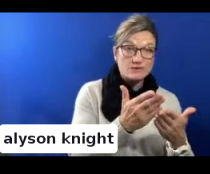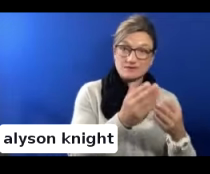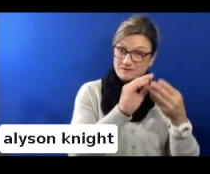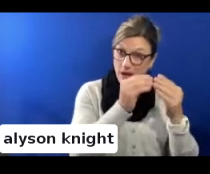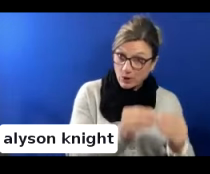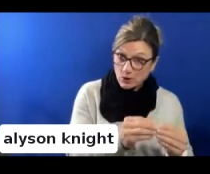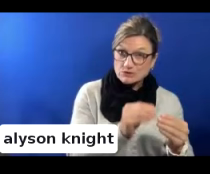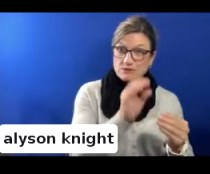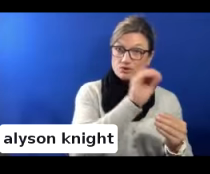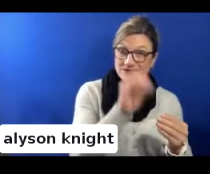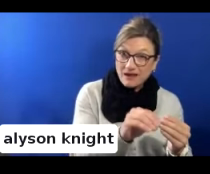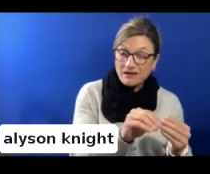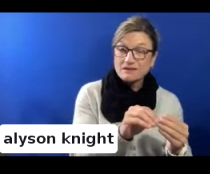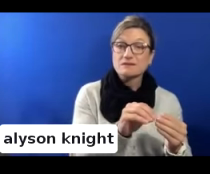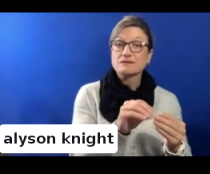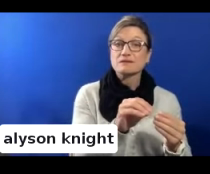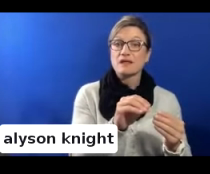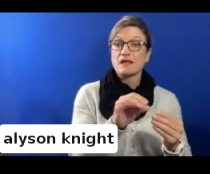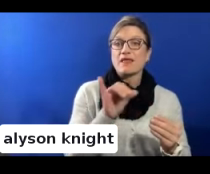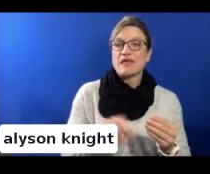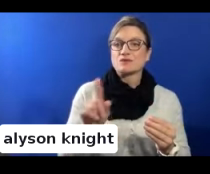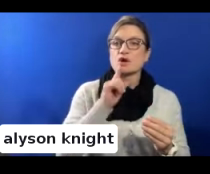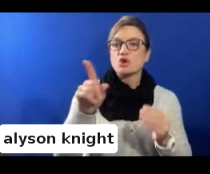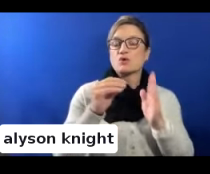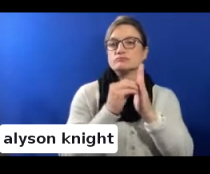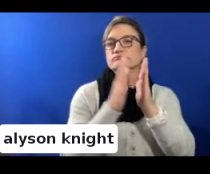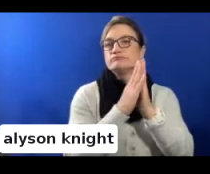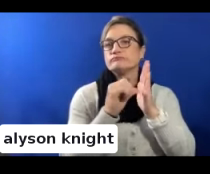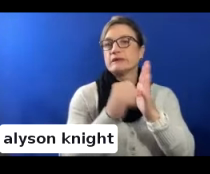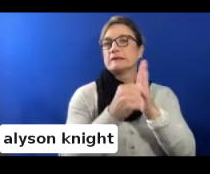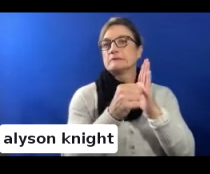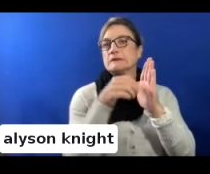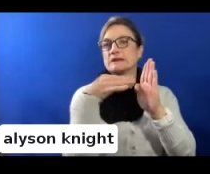percentages, this is where you would highlight the differences and